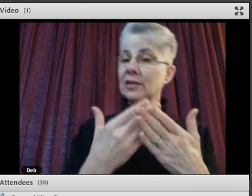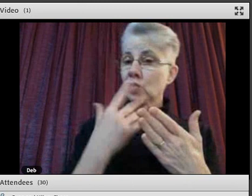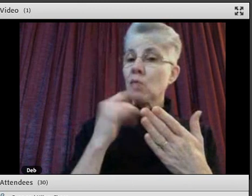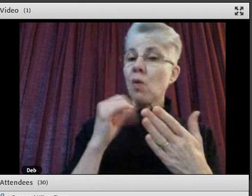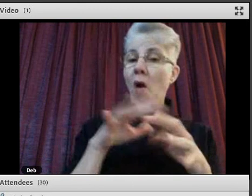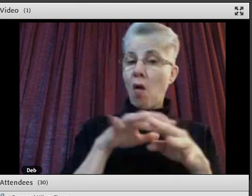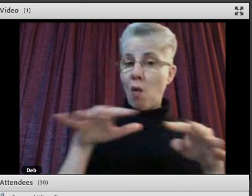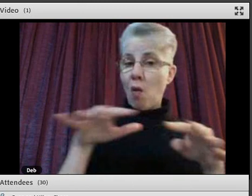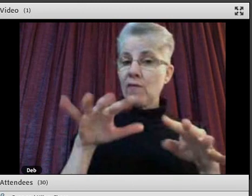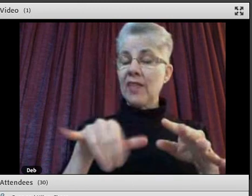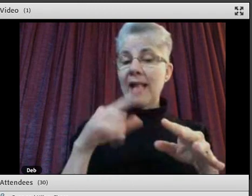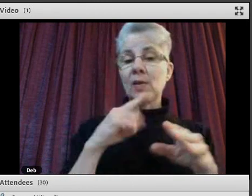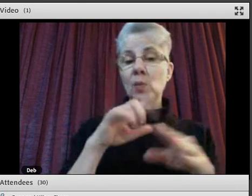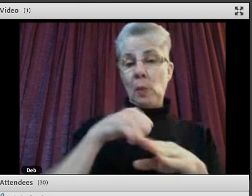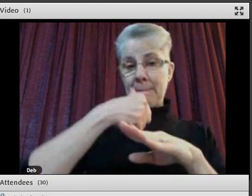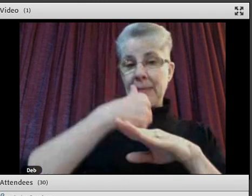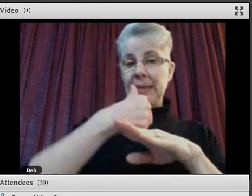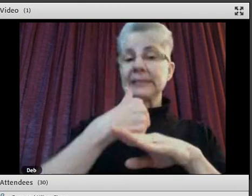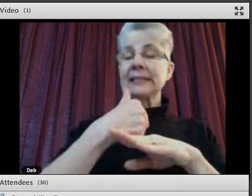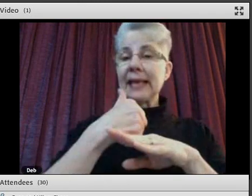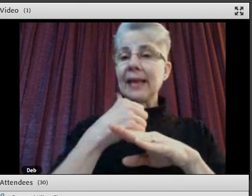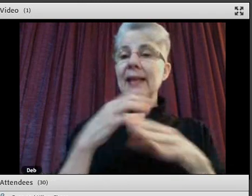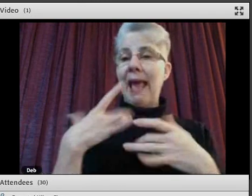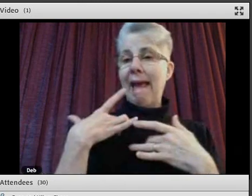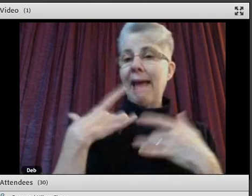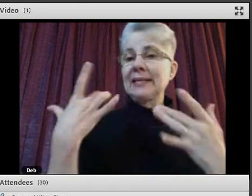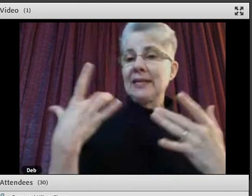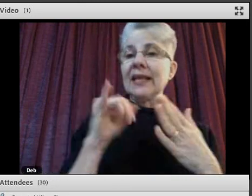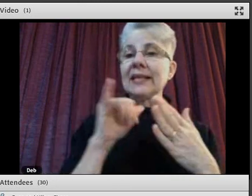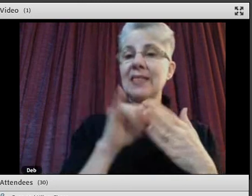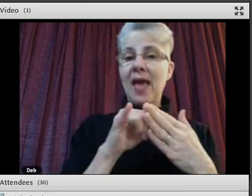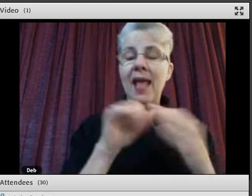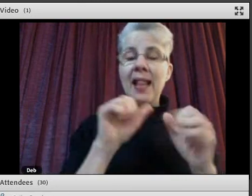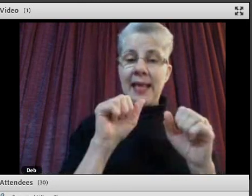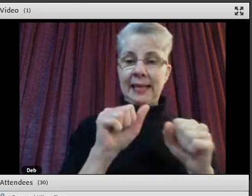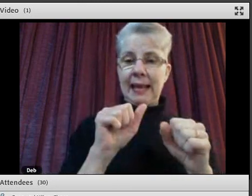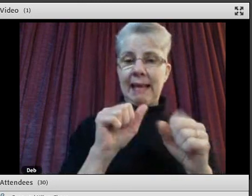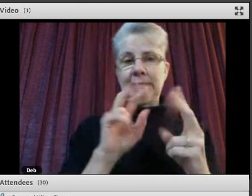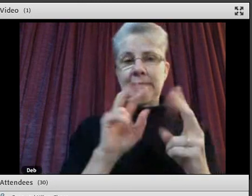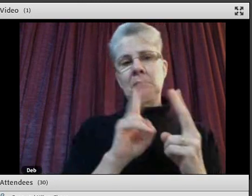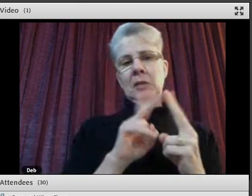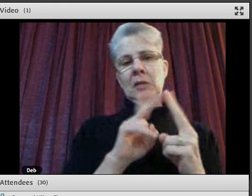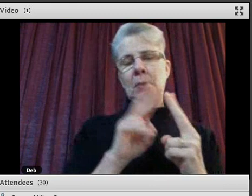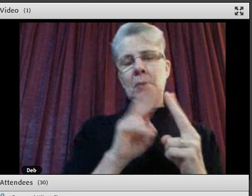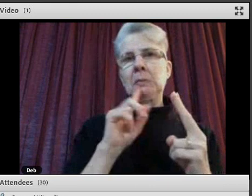And we kind of built in activities that can either be bare-bones,